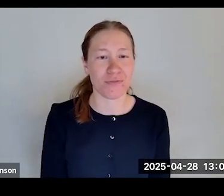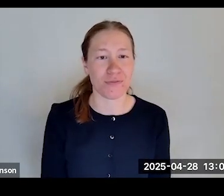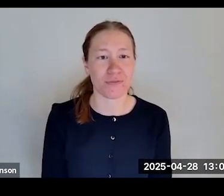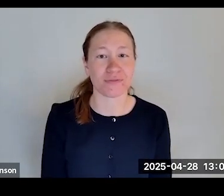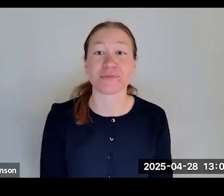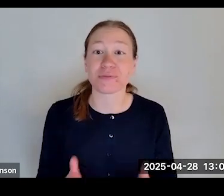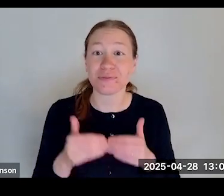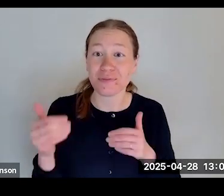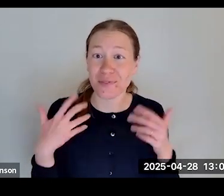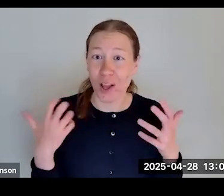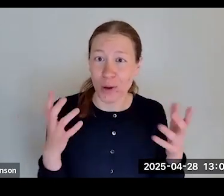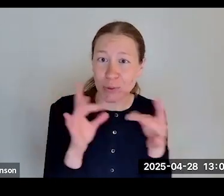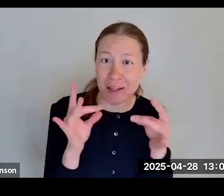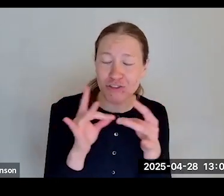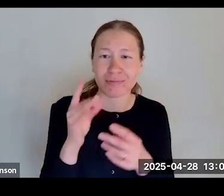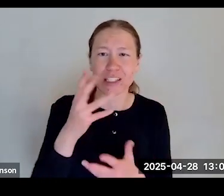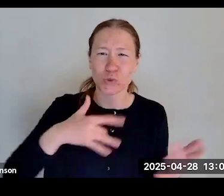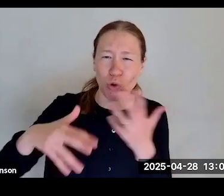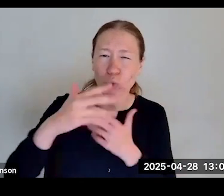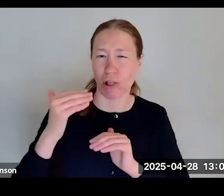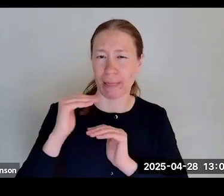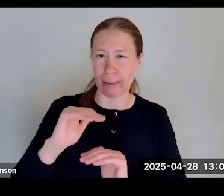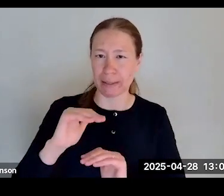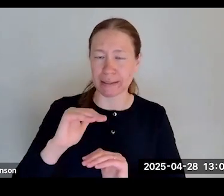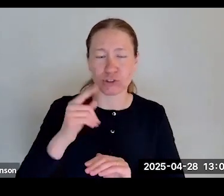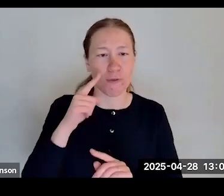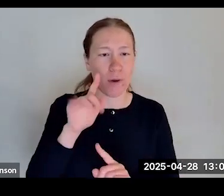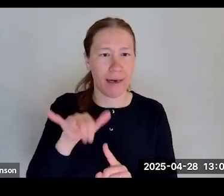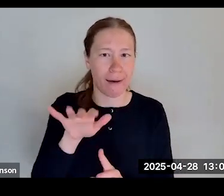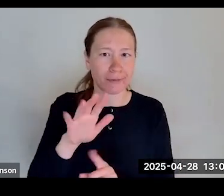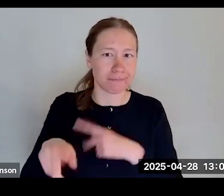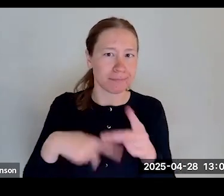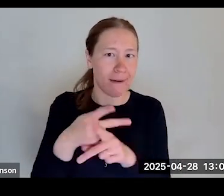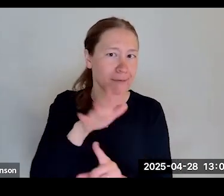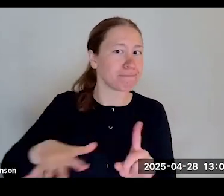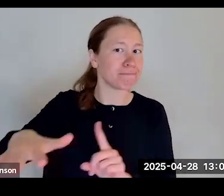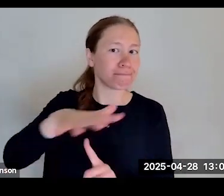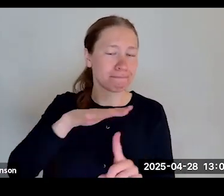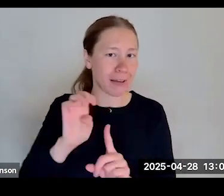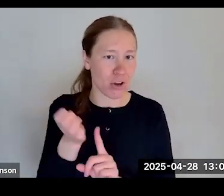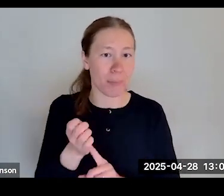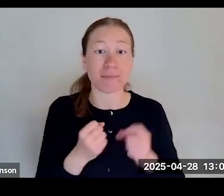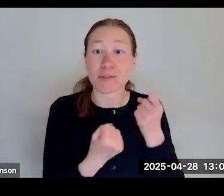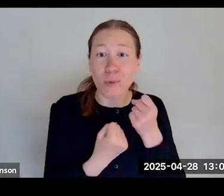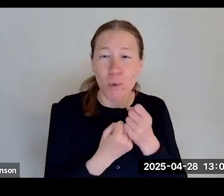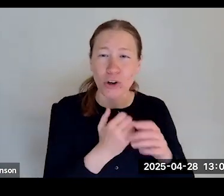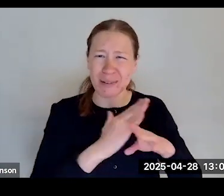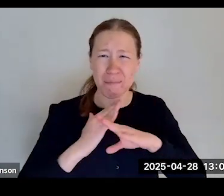Next, I wanna talk about the social limitations of somebody's environment. So supports and barriers within a social environment can